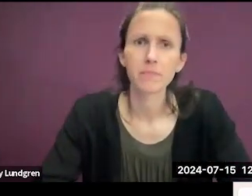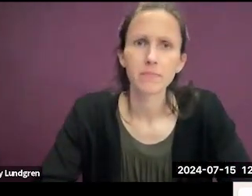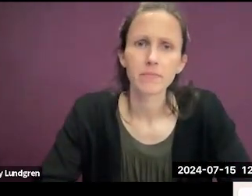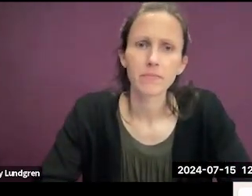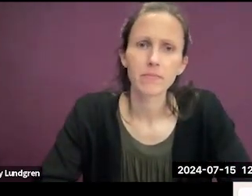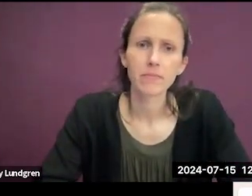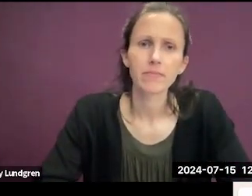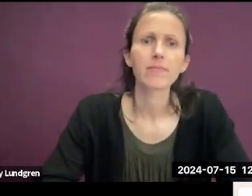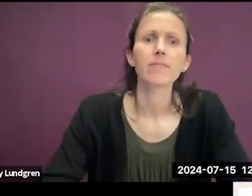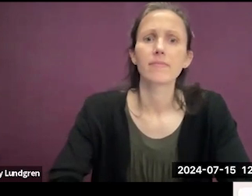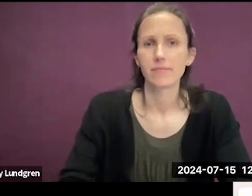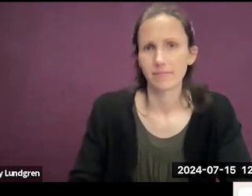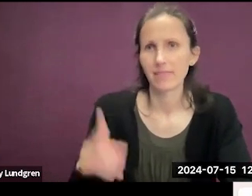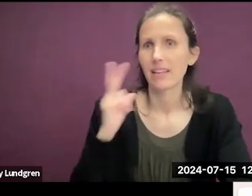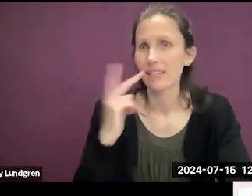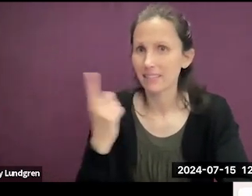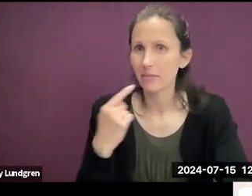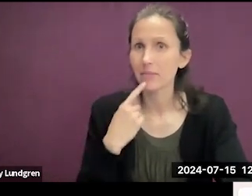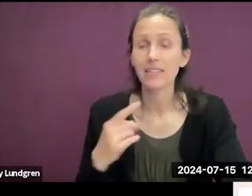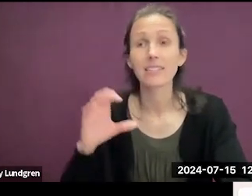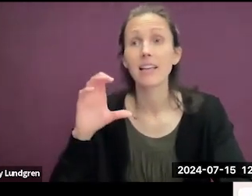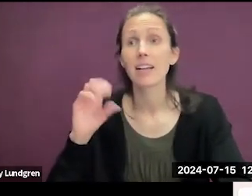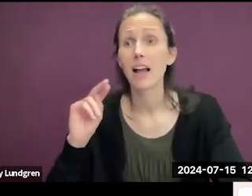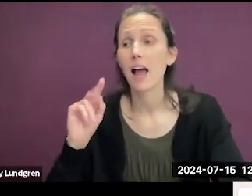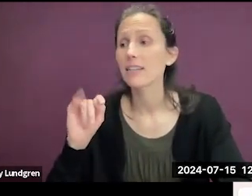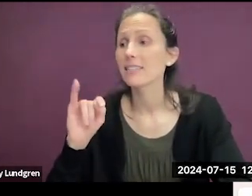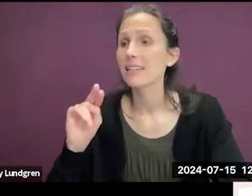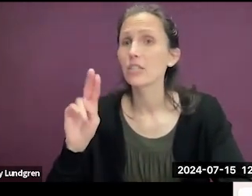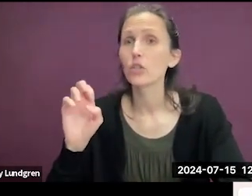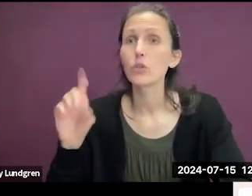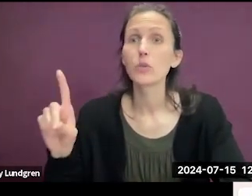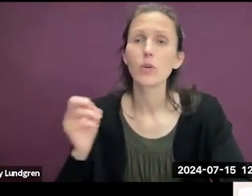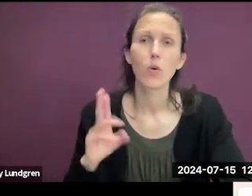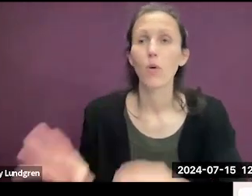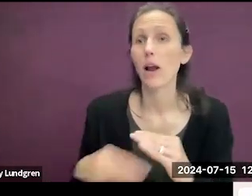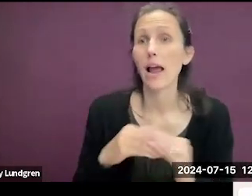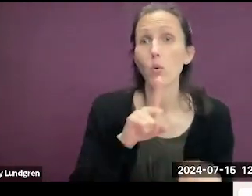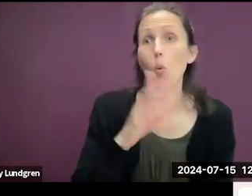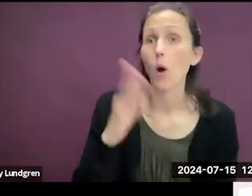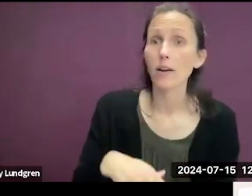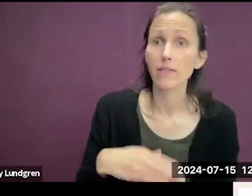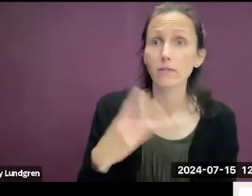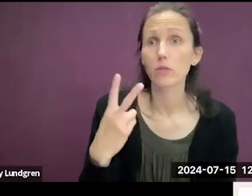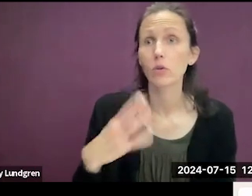I'm seeing in the chat someone has said, "Continued," or, "Add a one of two and two of two." That's perfect.